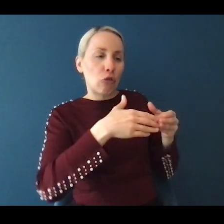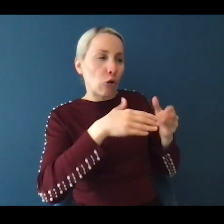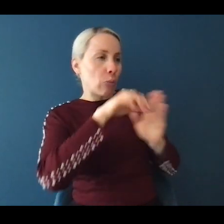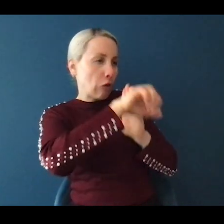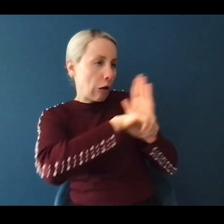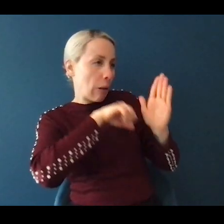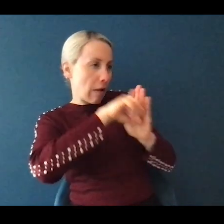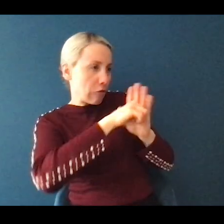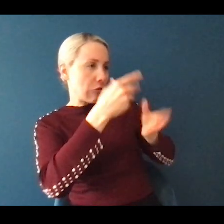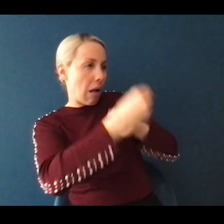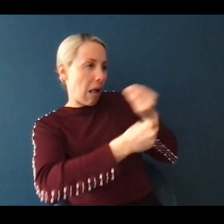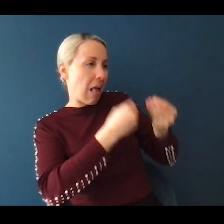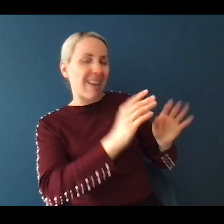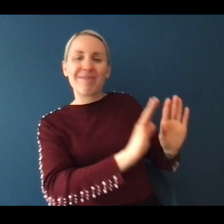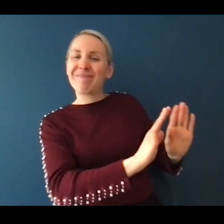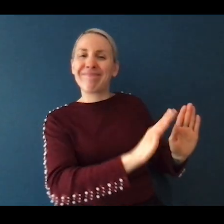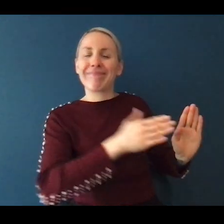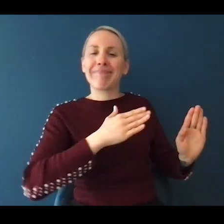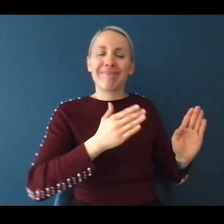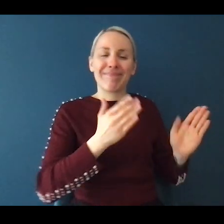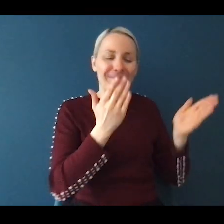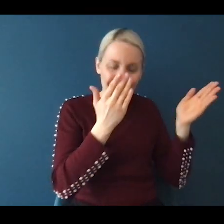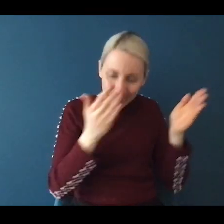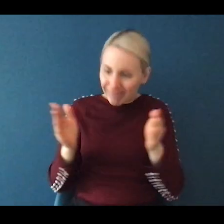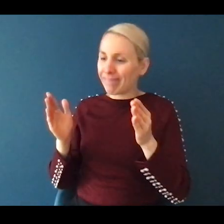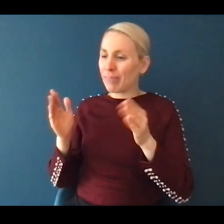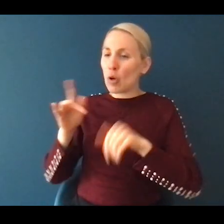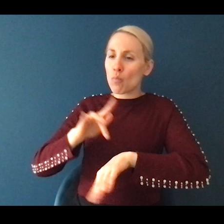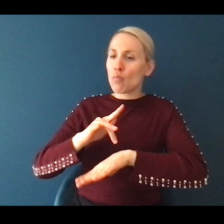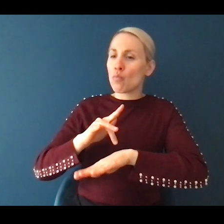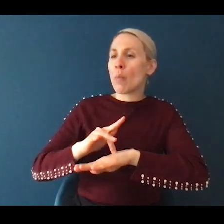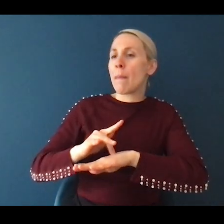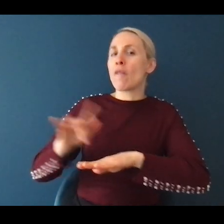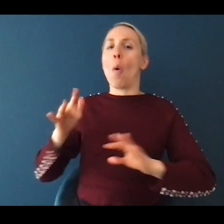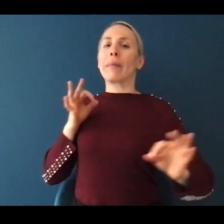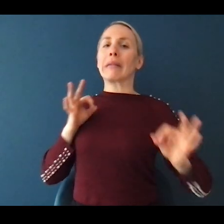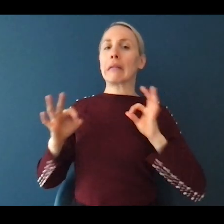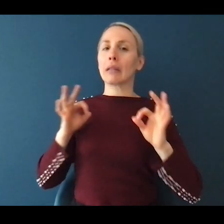I wanted to make it more performative and I wanted to start exploring more with collaboration